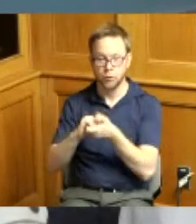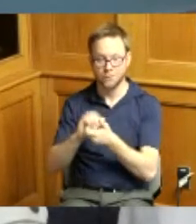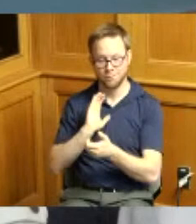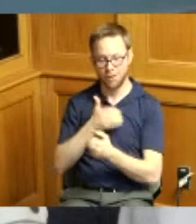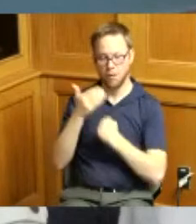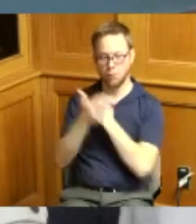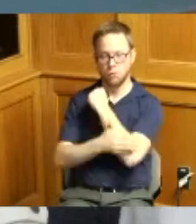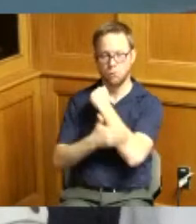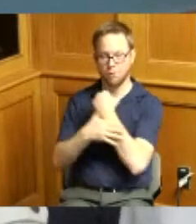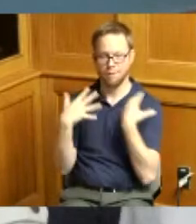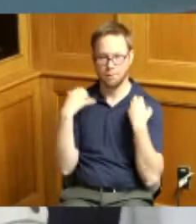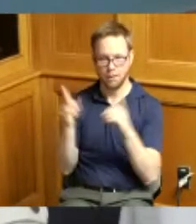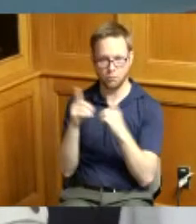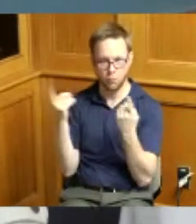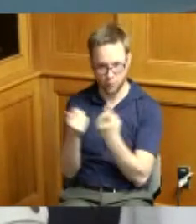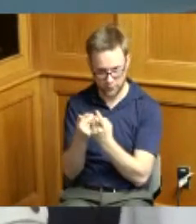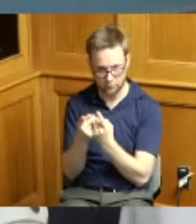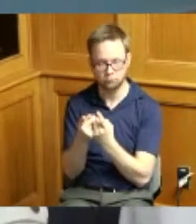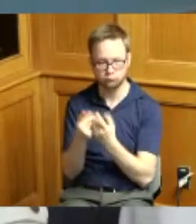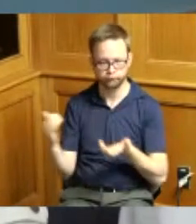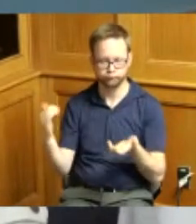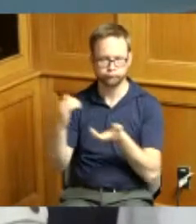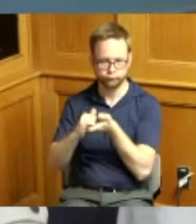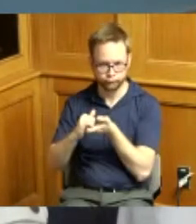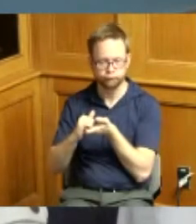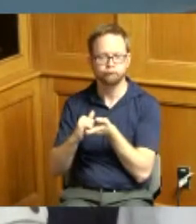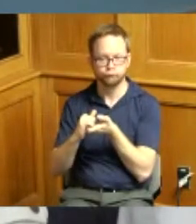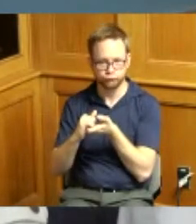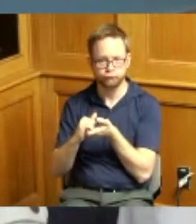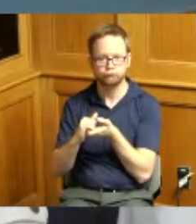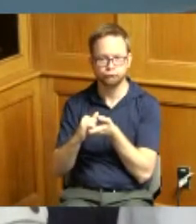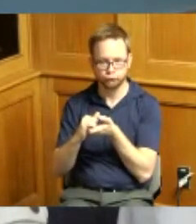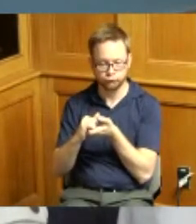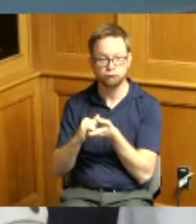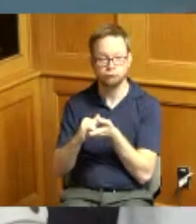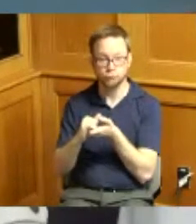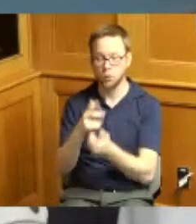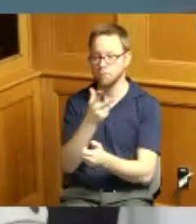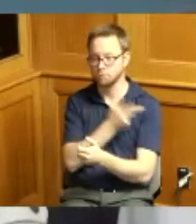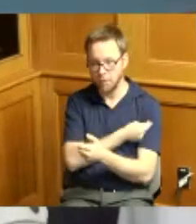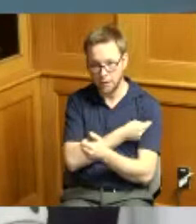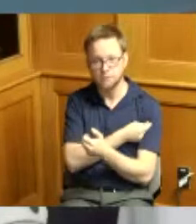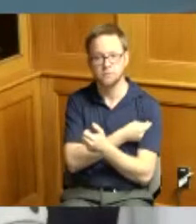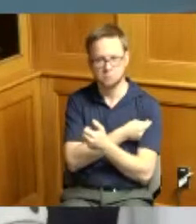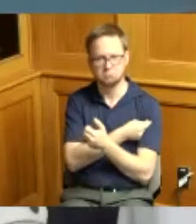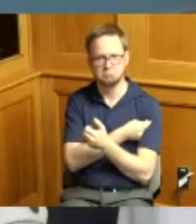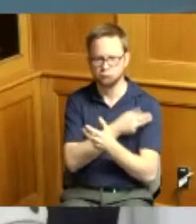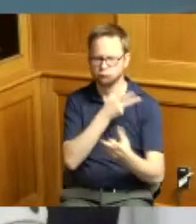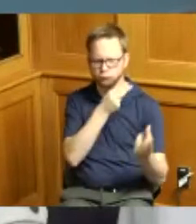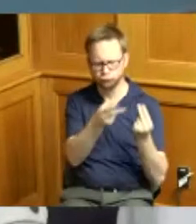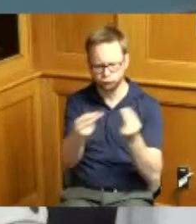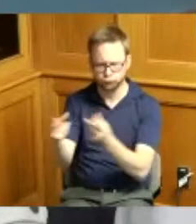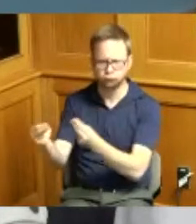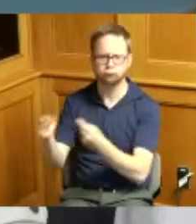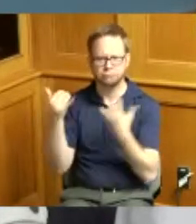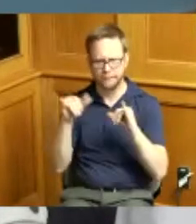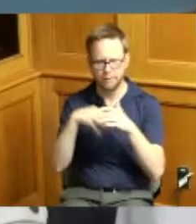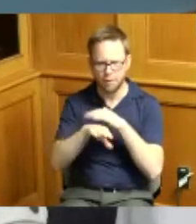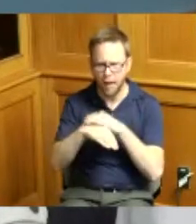department to make sure that this vaccination is still accessible as well as testing is accessible